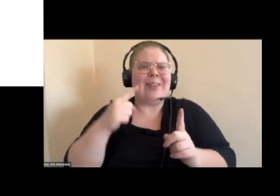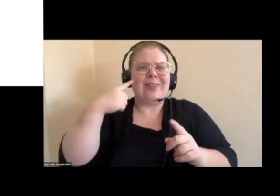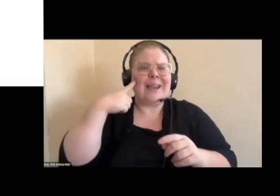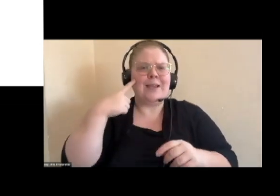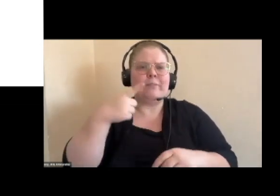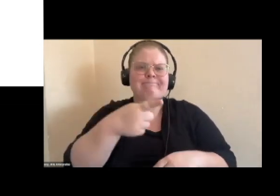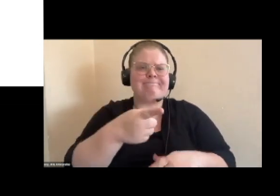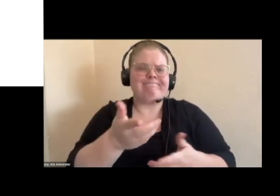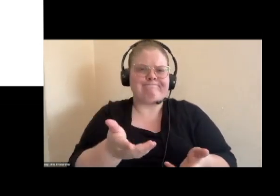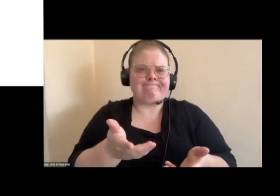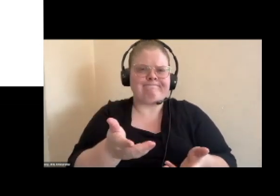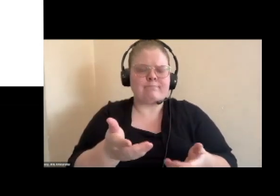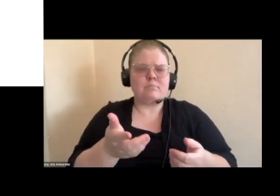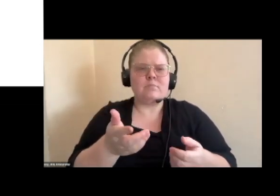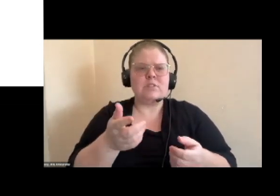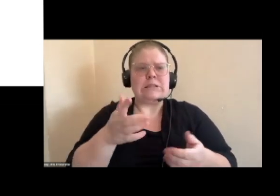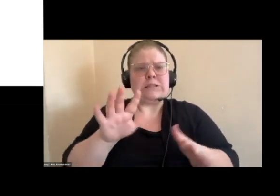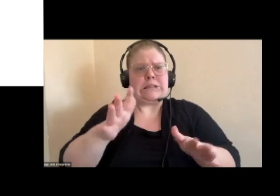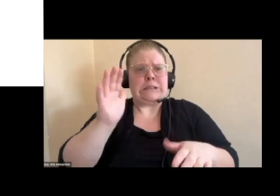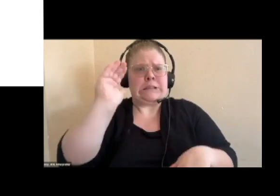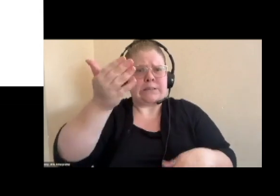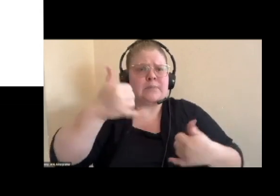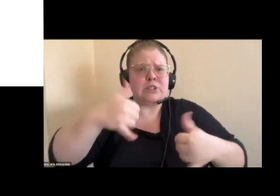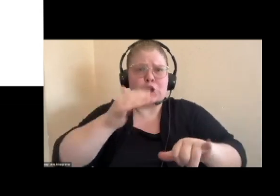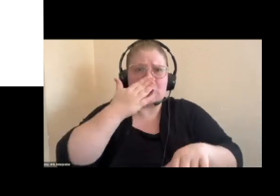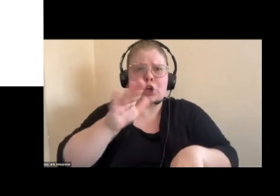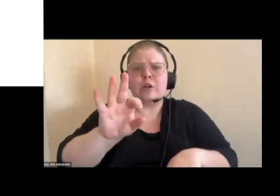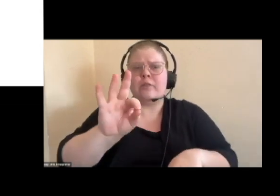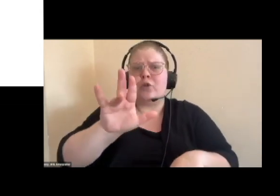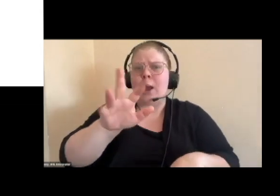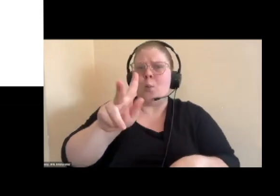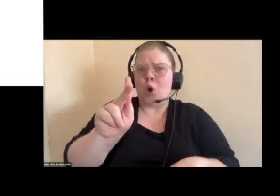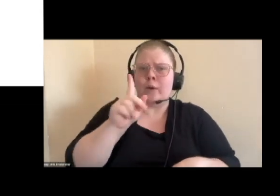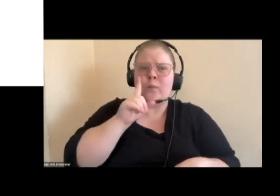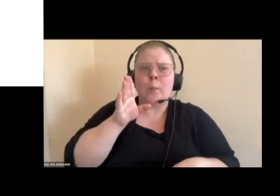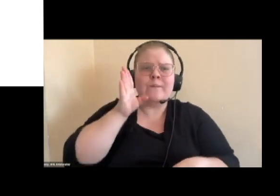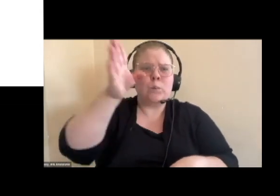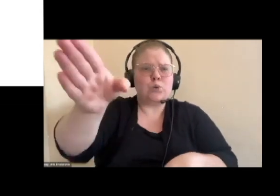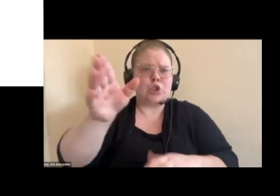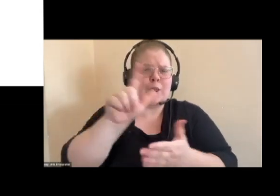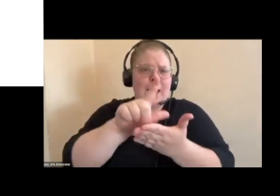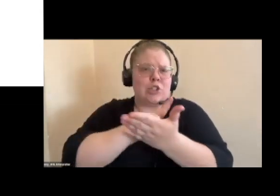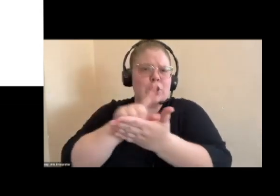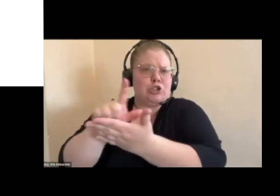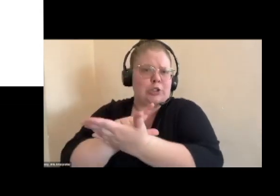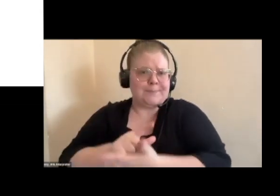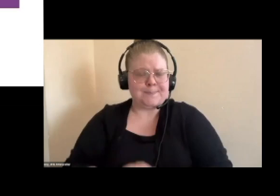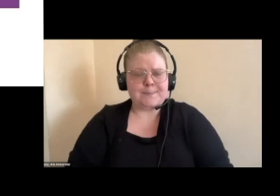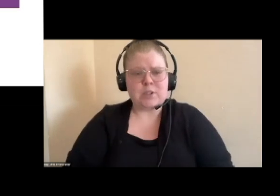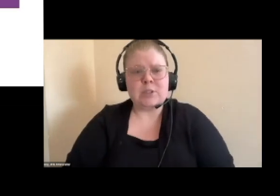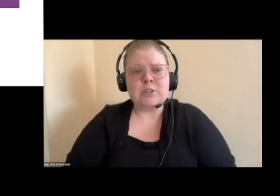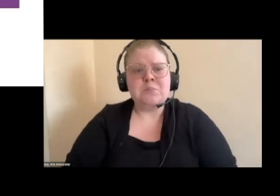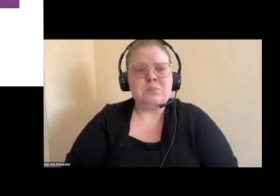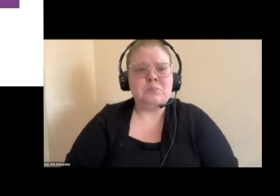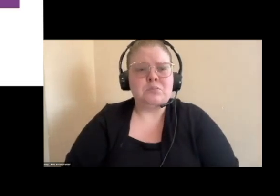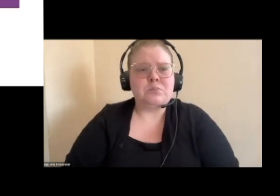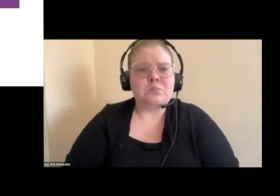I think that's still a good framework for some future legislation. If you go to next slide.